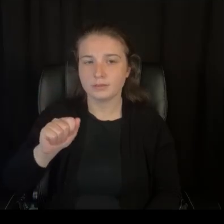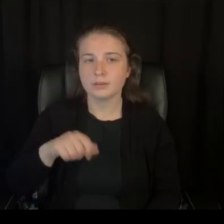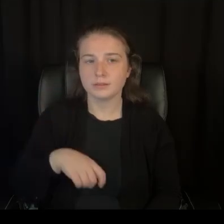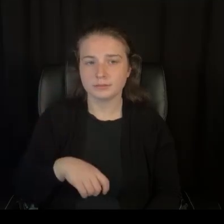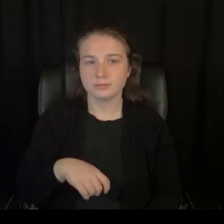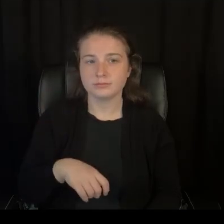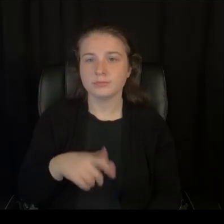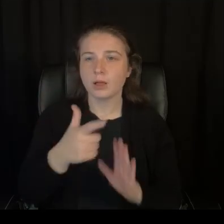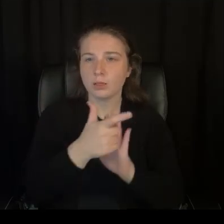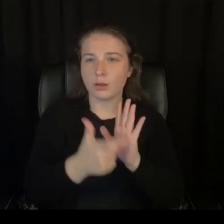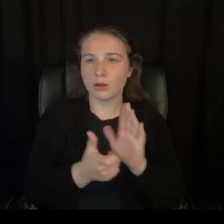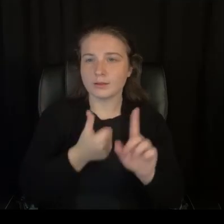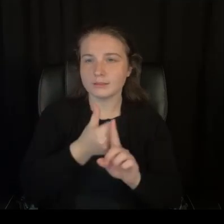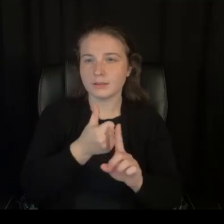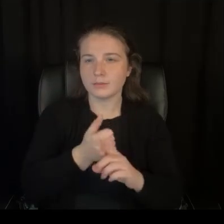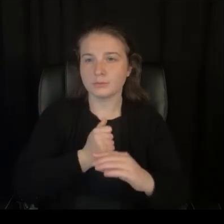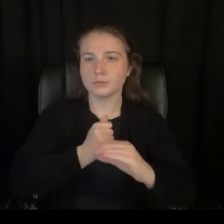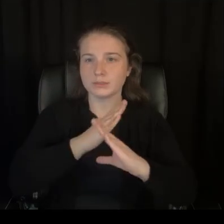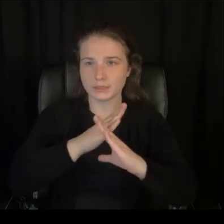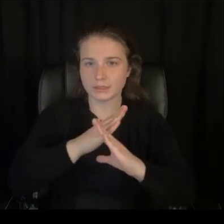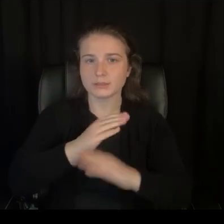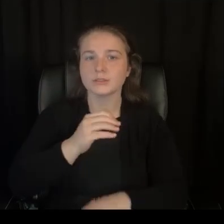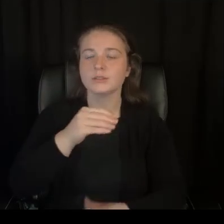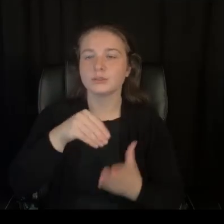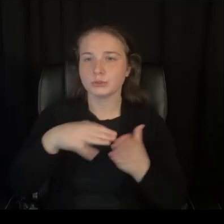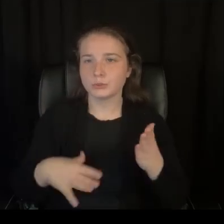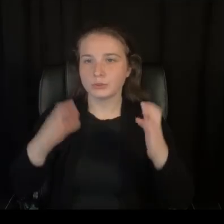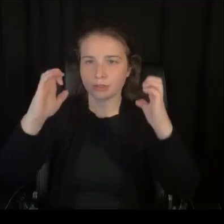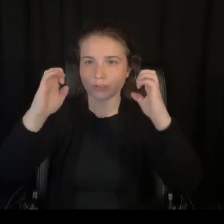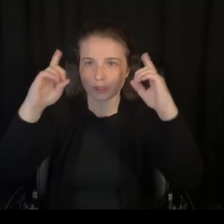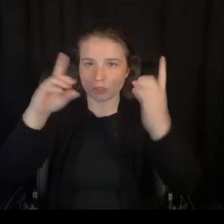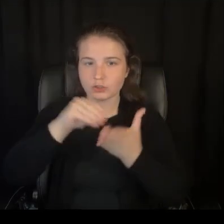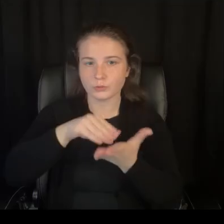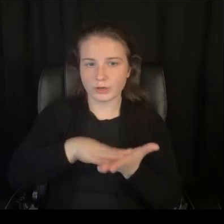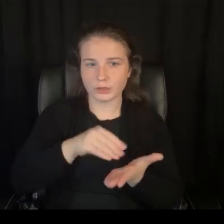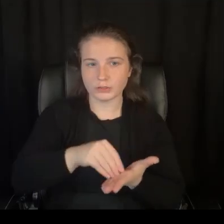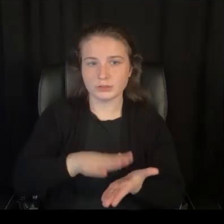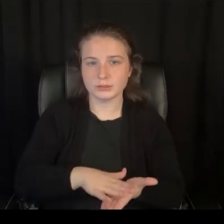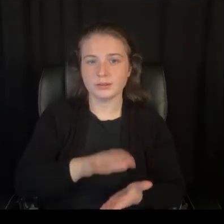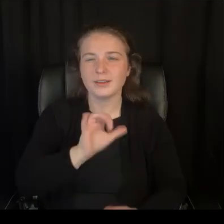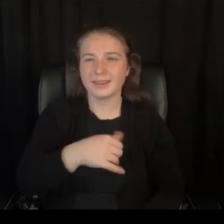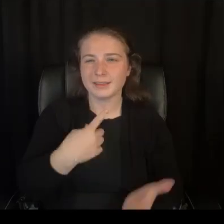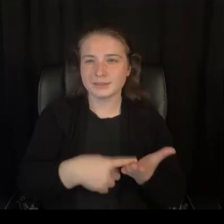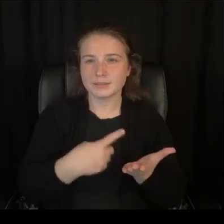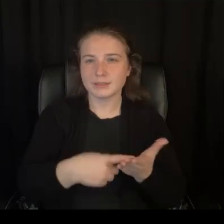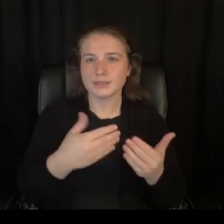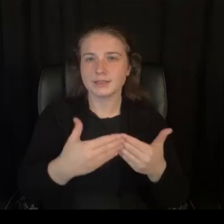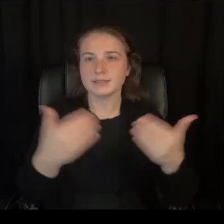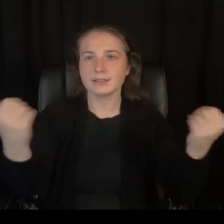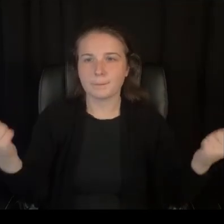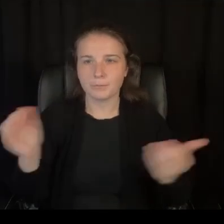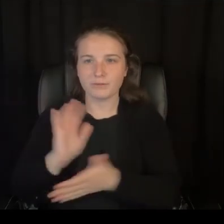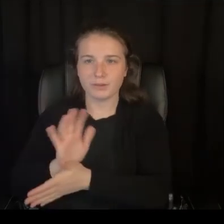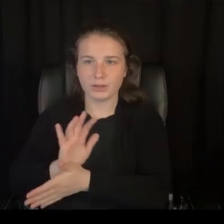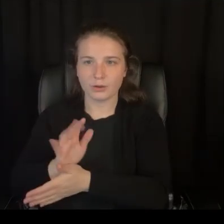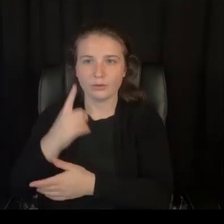a law that protects the privacy of student education records. This is discussed in a separate video in the training series.